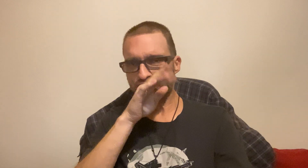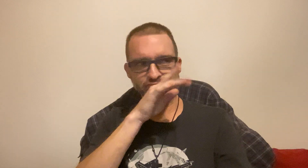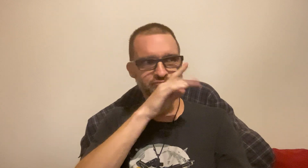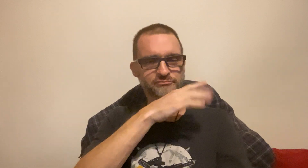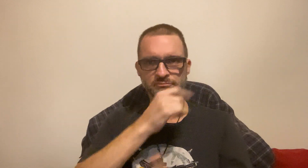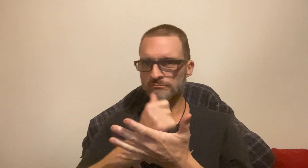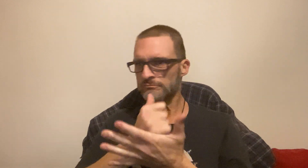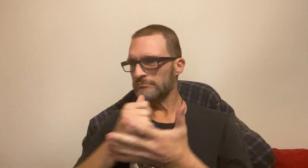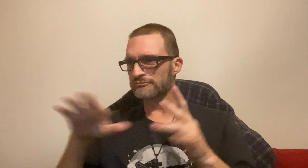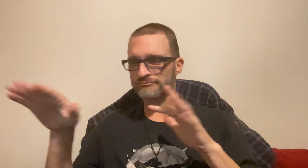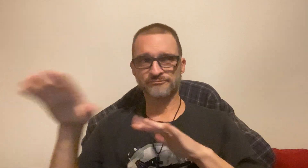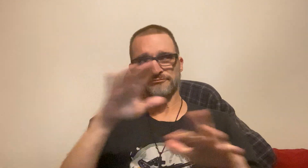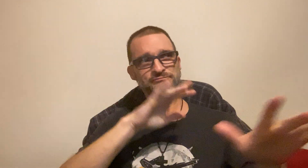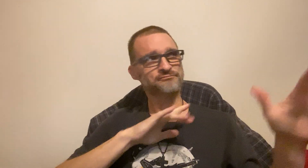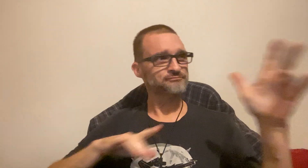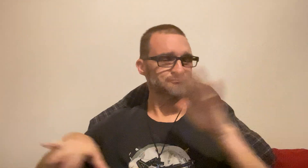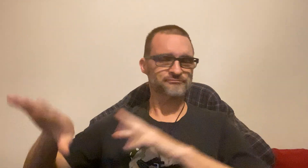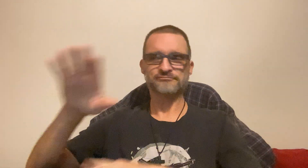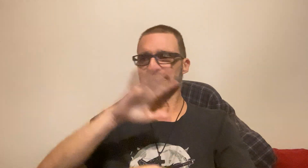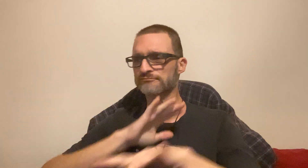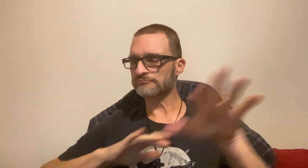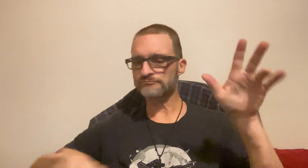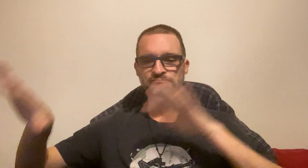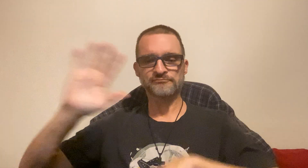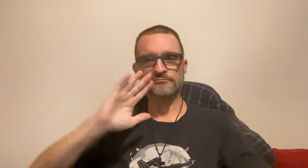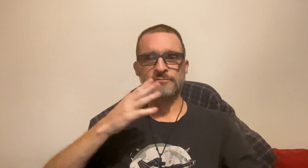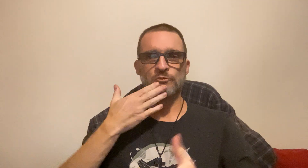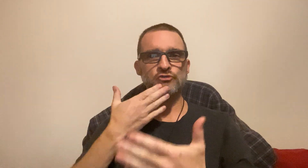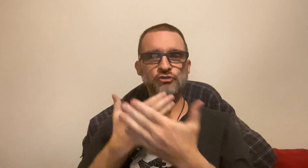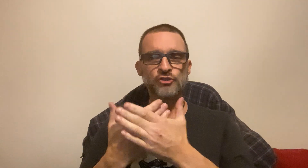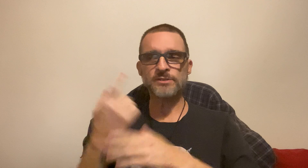My daughter helped as voice interpreter & helping around the garage sale.